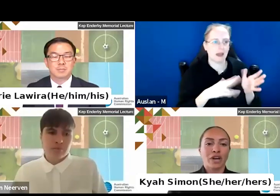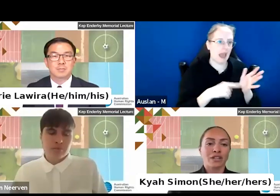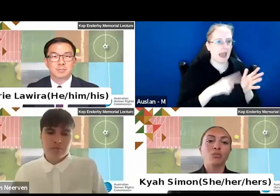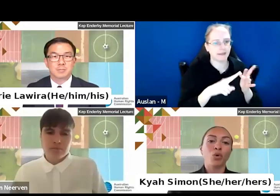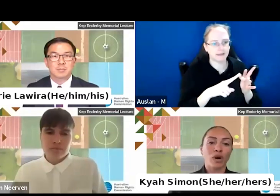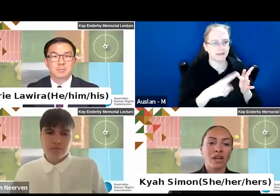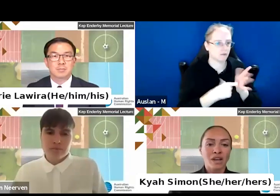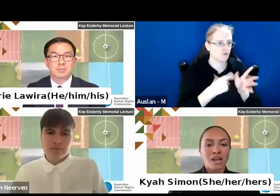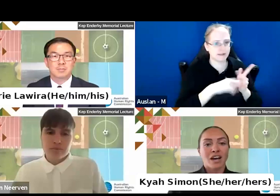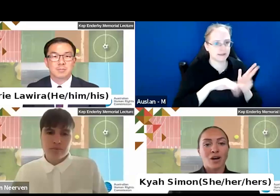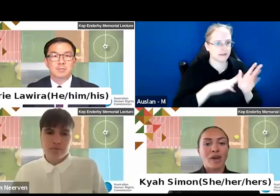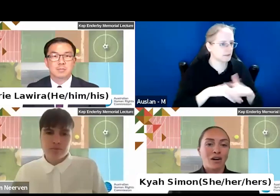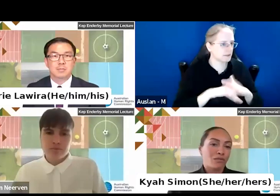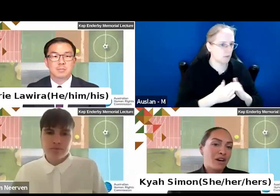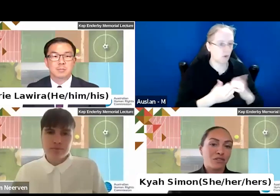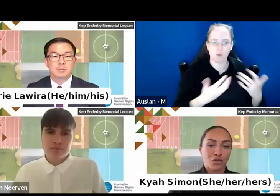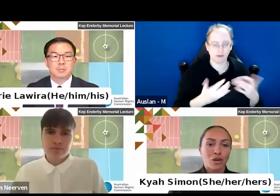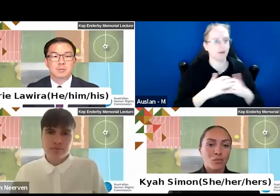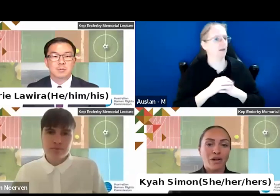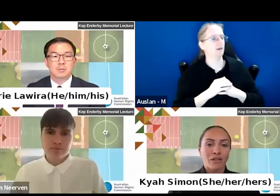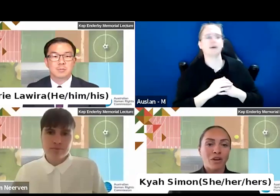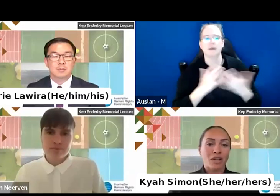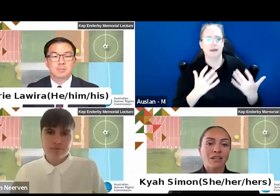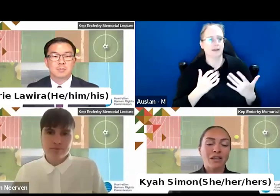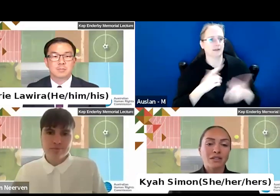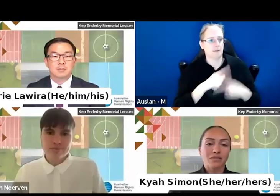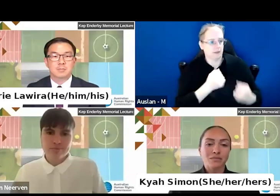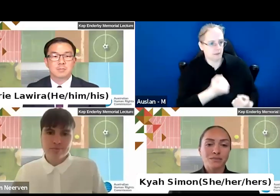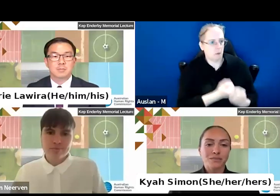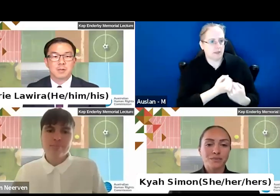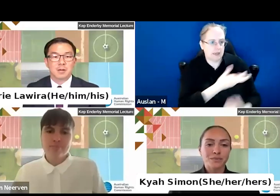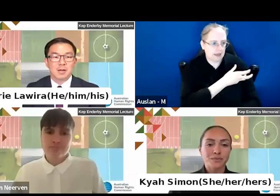and supporting our strong, empowering female athletes.